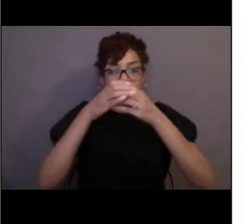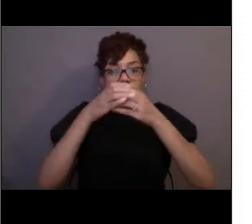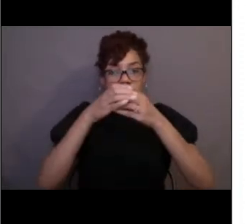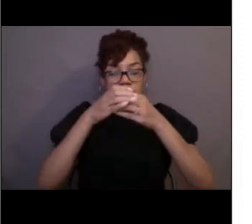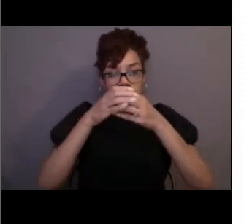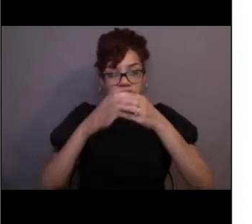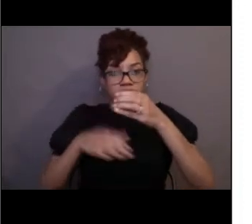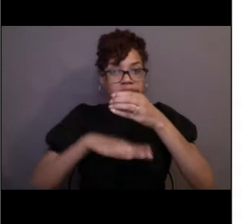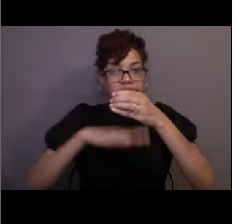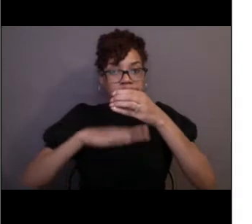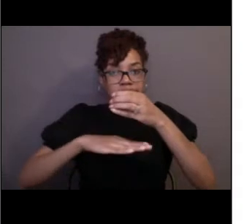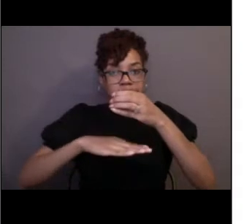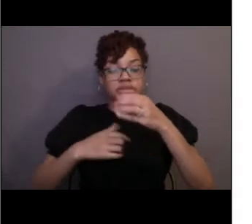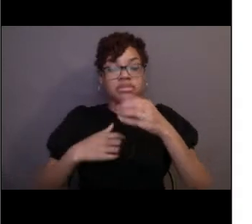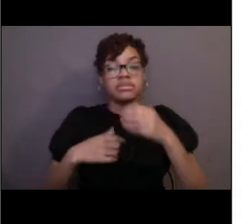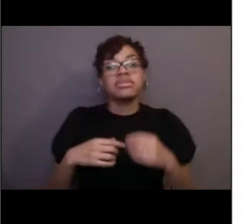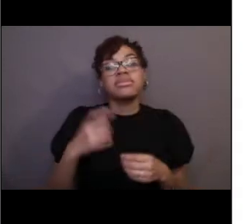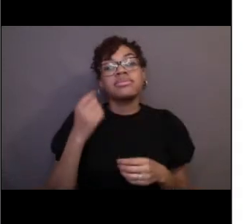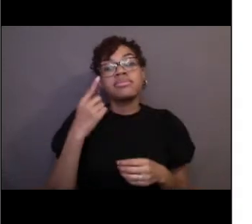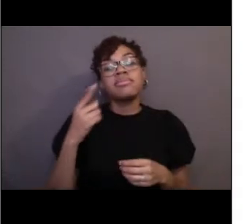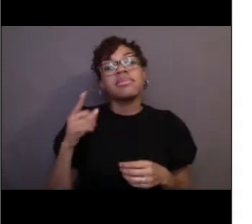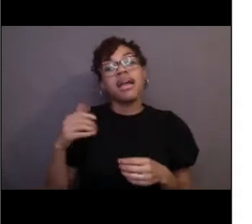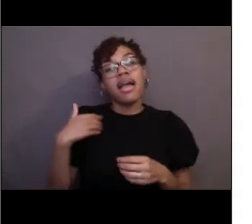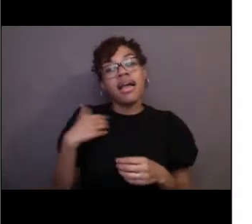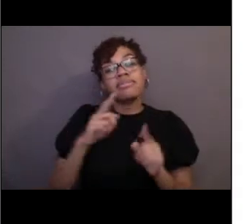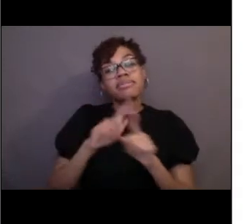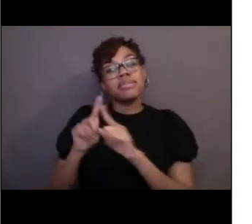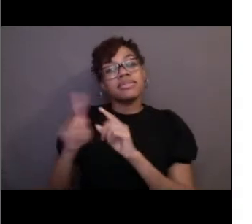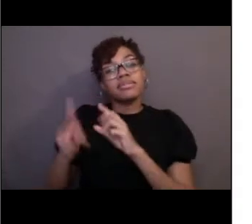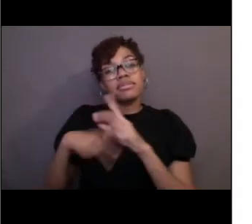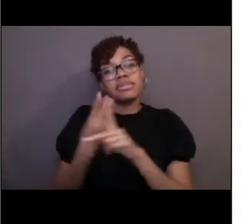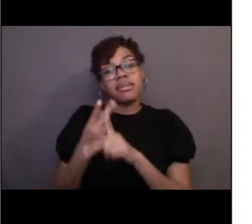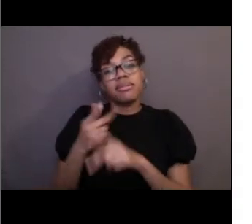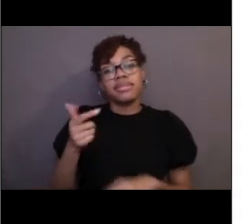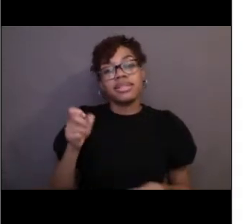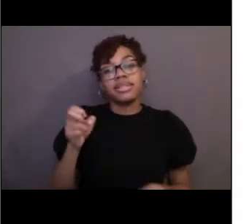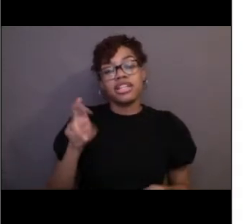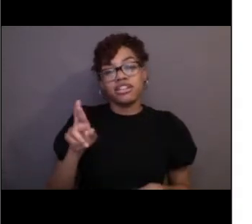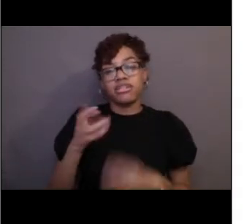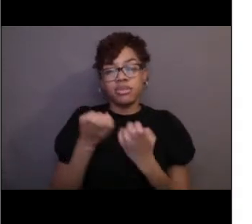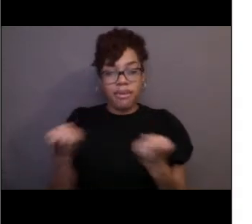introducing gear to help improve the scallop industry from catching loggerheads.